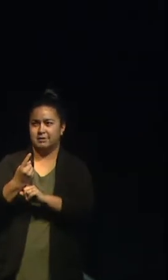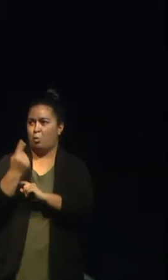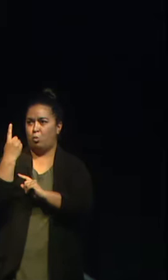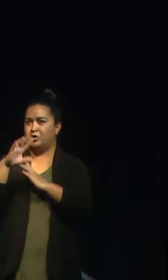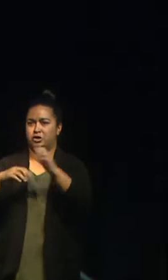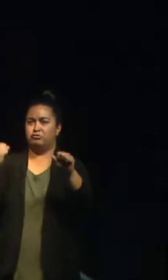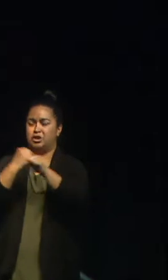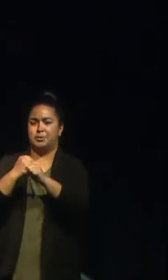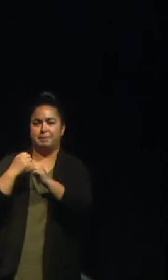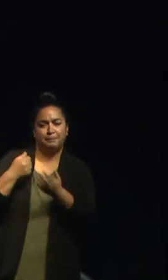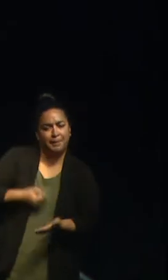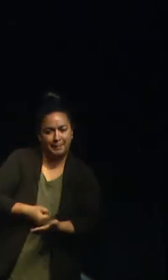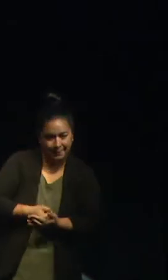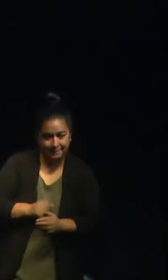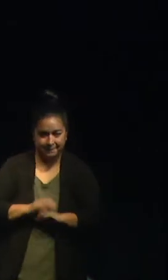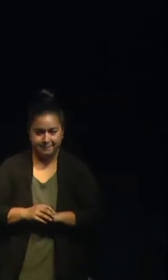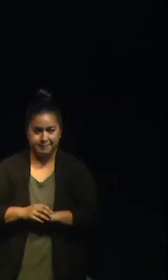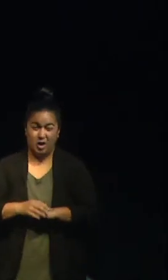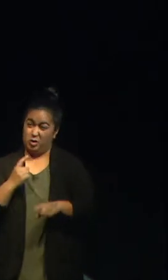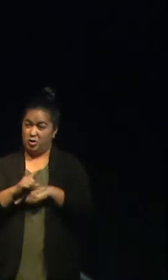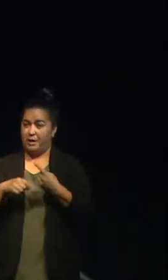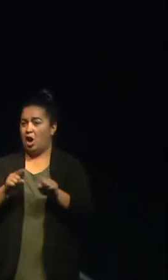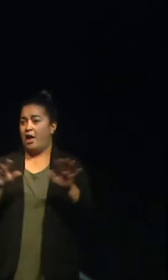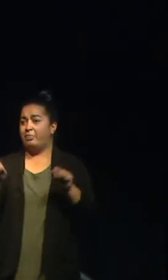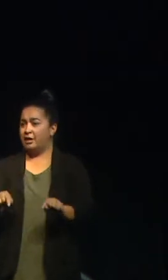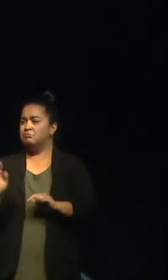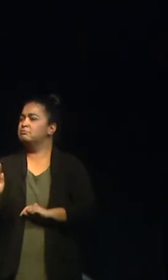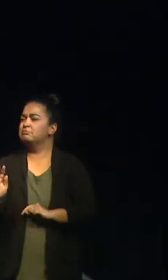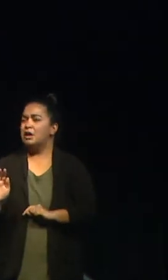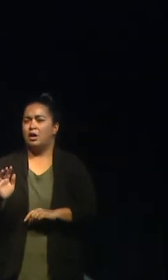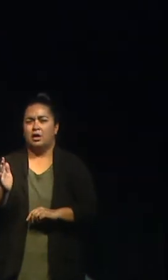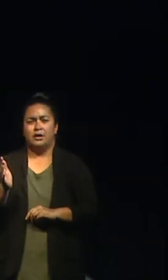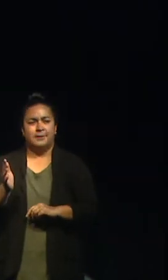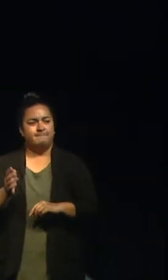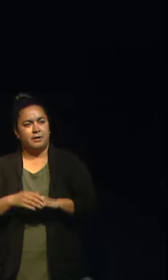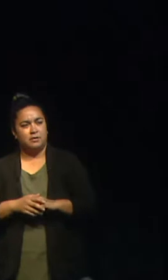often talk about it that way, like we often talk about it in terms of you know, some pretty